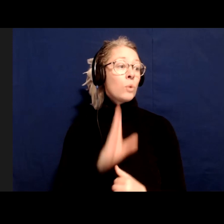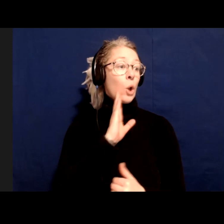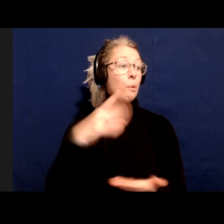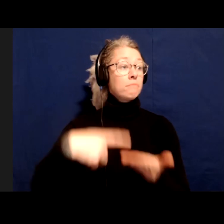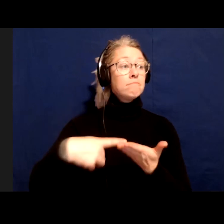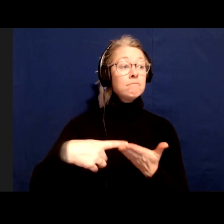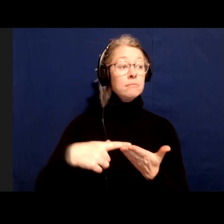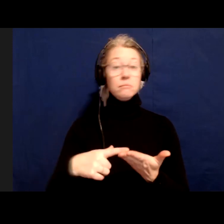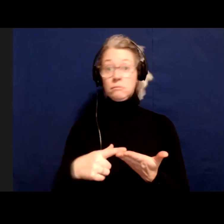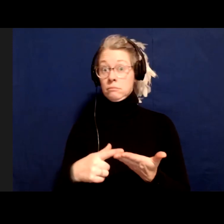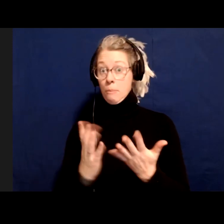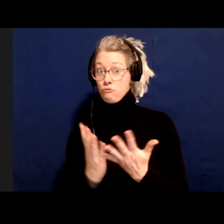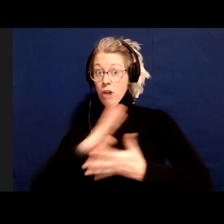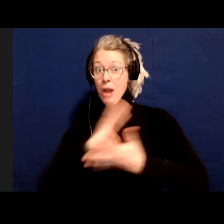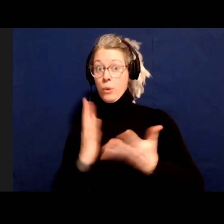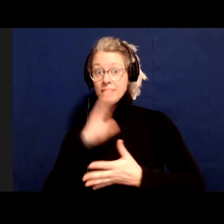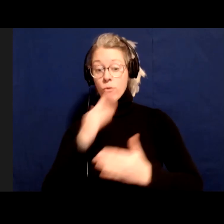are over the next four years.